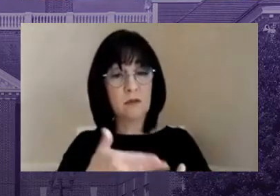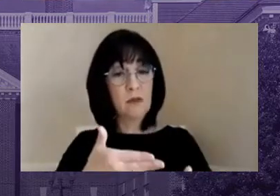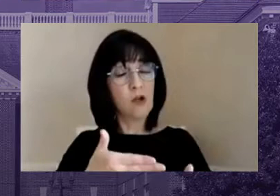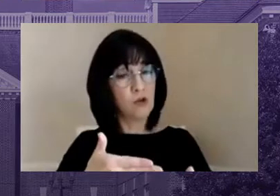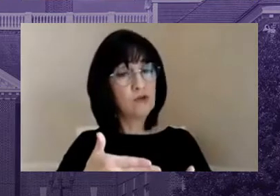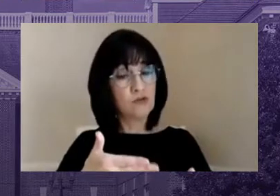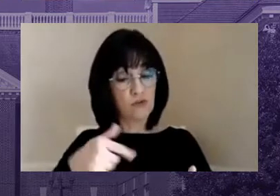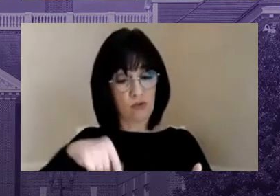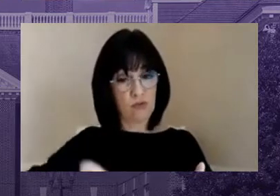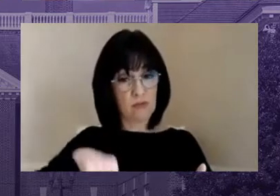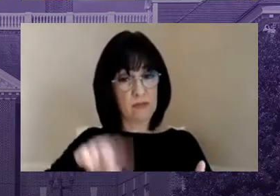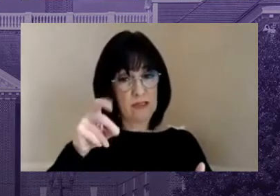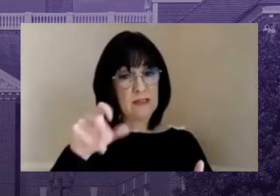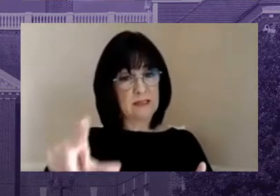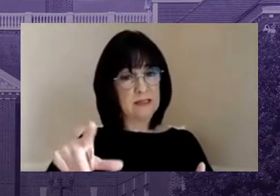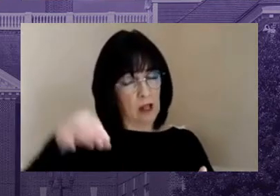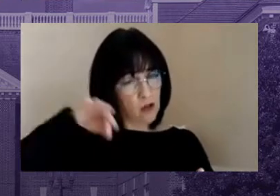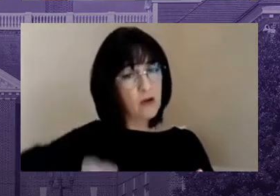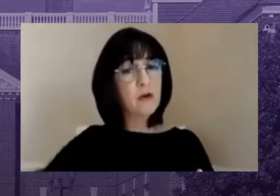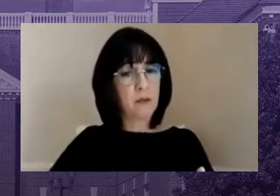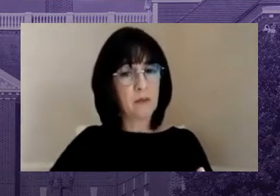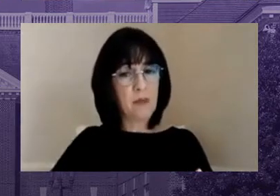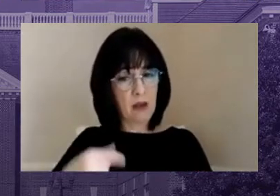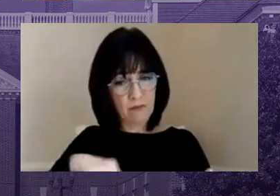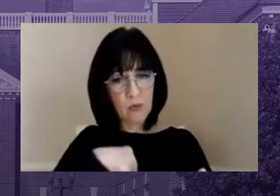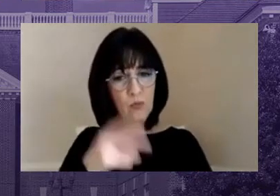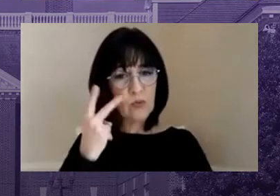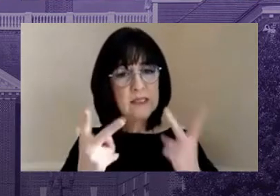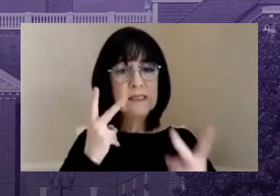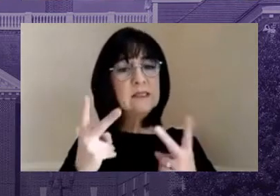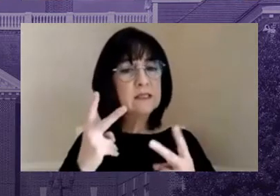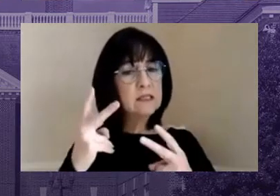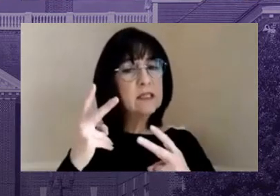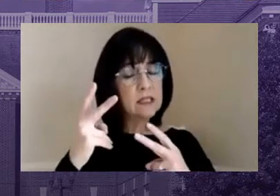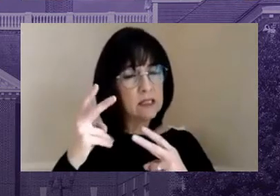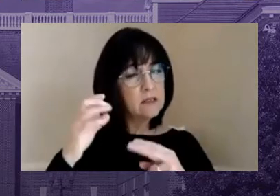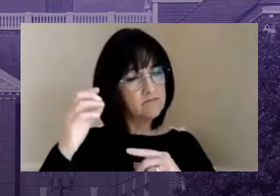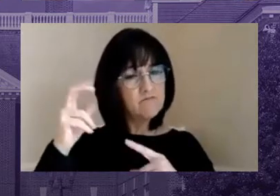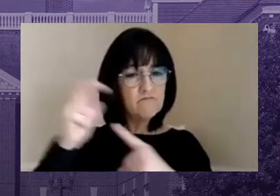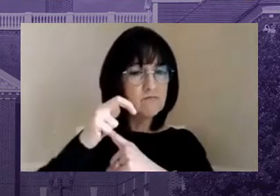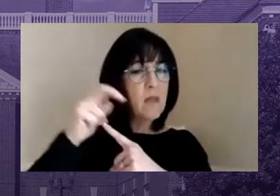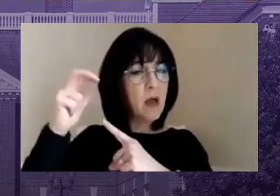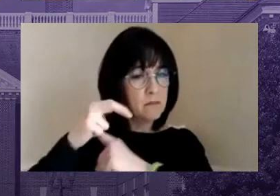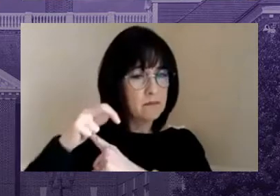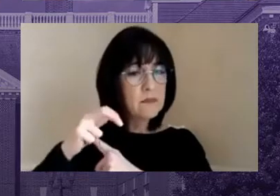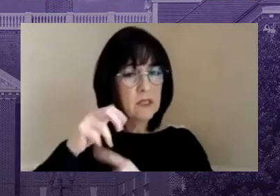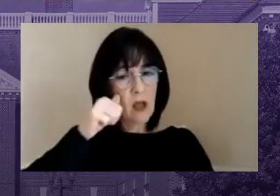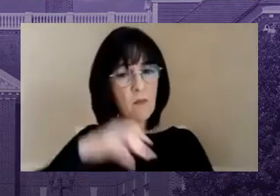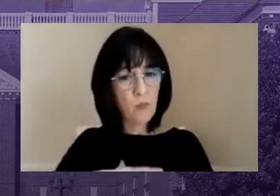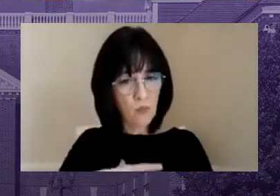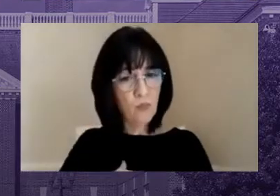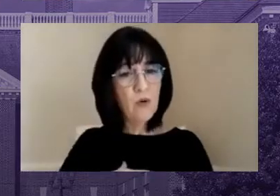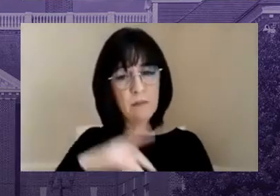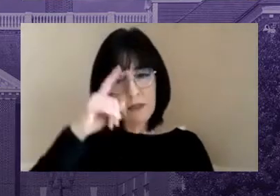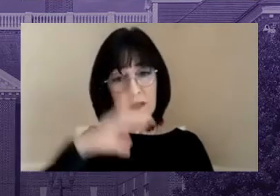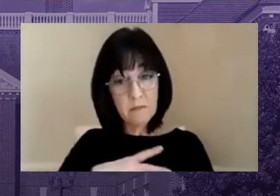women who, who come through Dover, as airmen and air women stay here, when they retire. And they